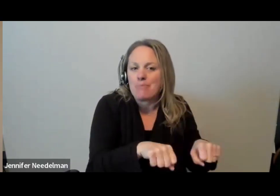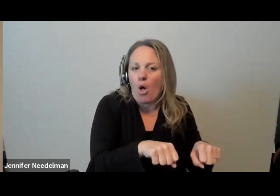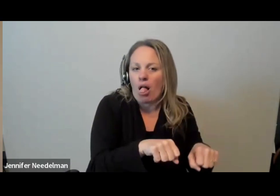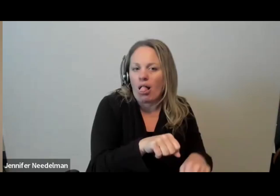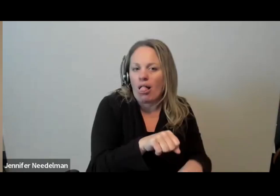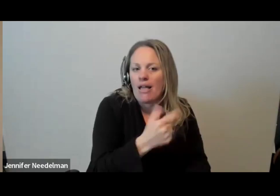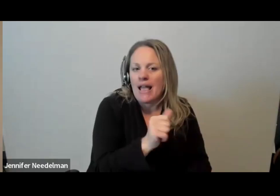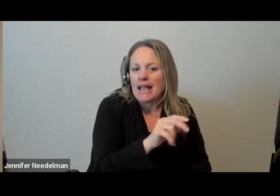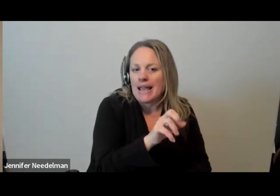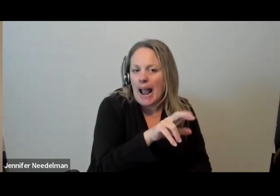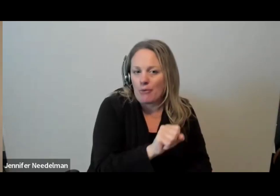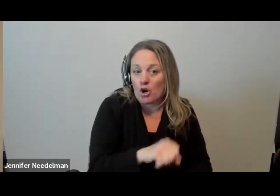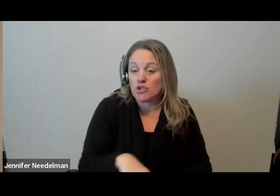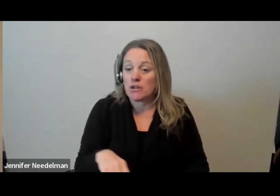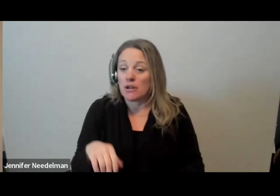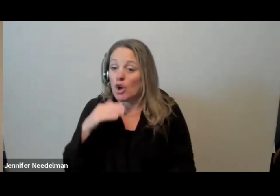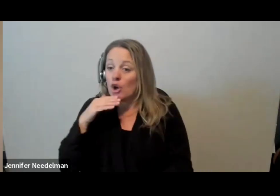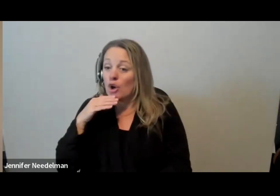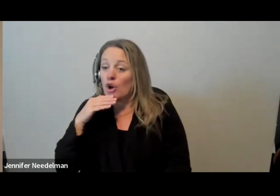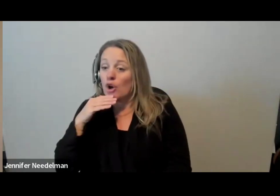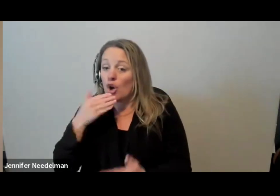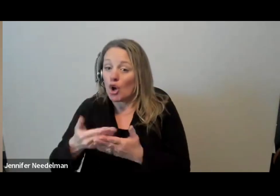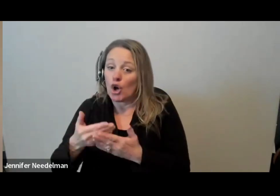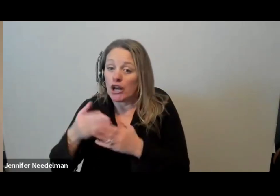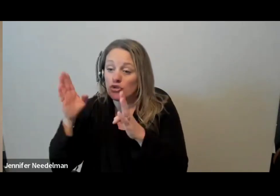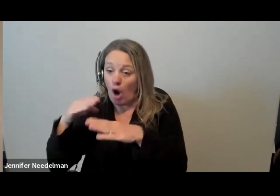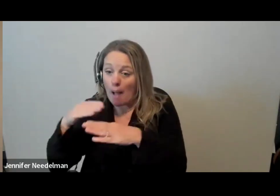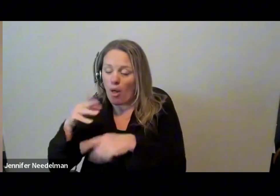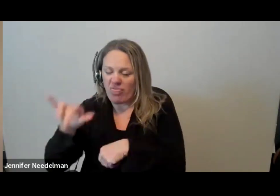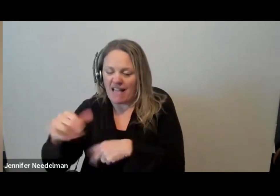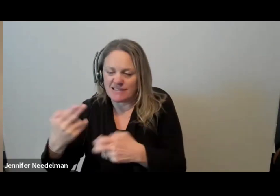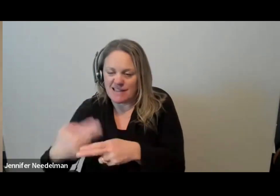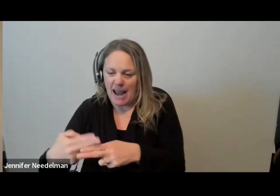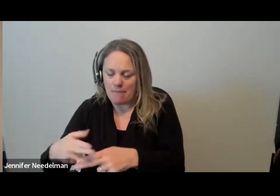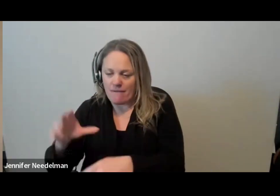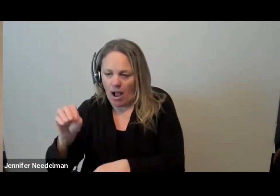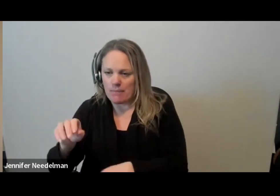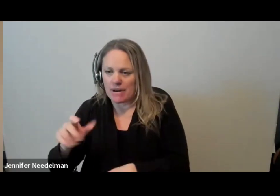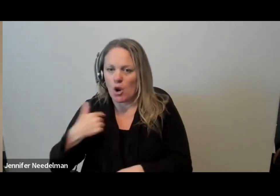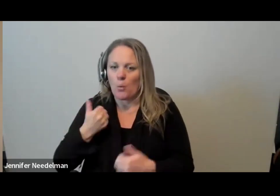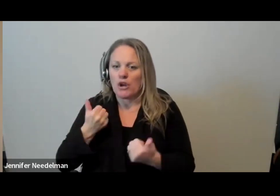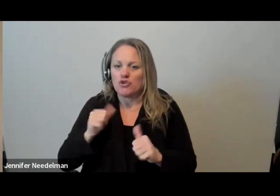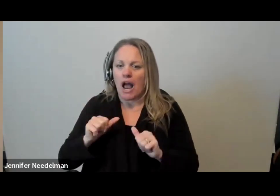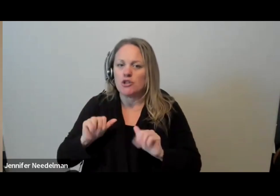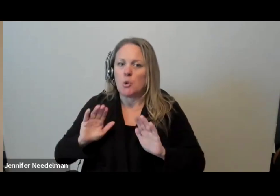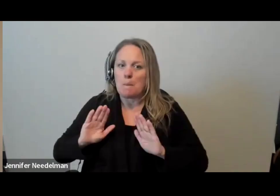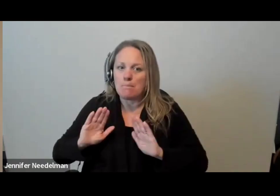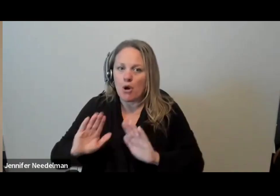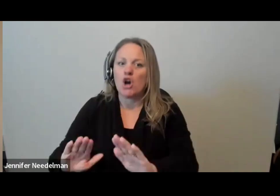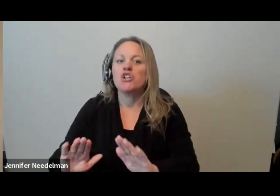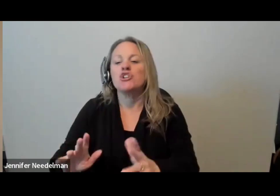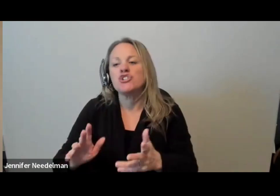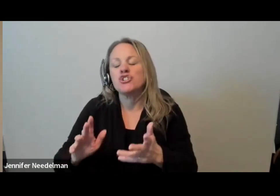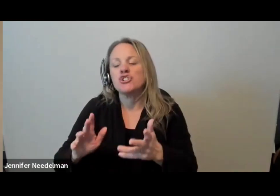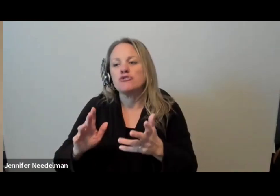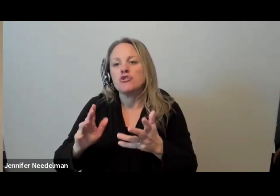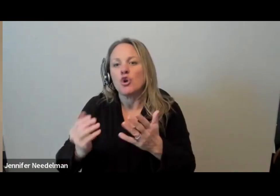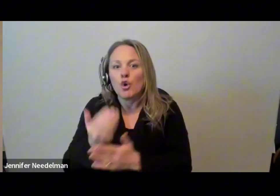Good Trouble invents the necessary technology to push the envelope forward into what new forms